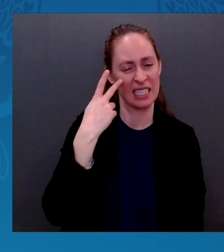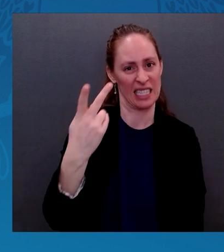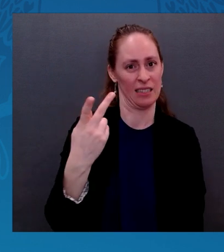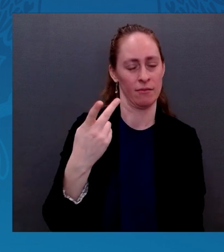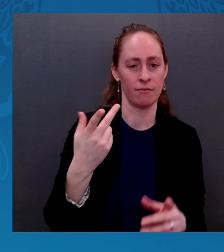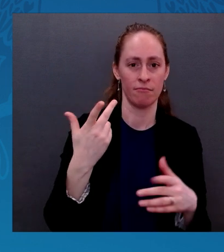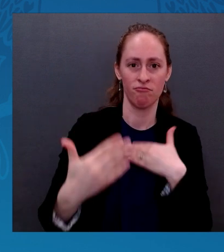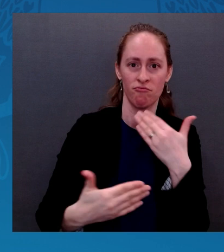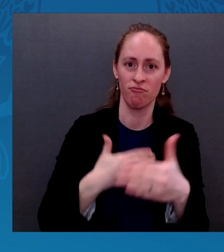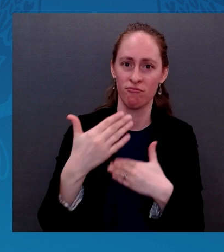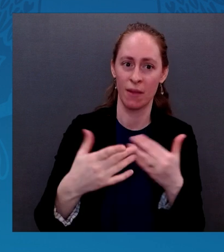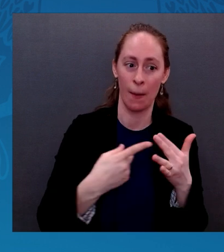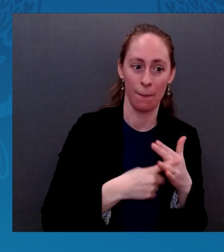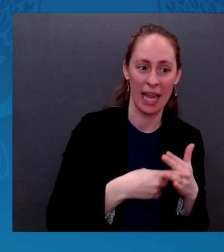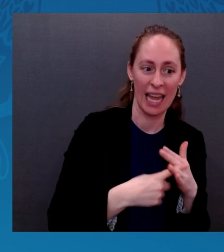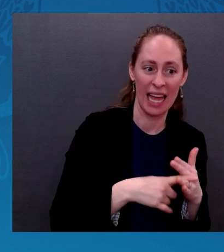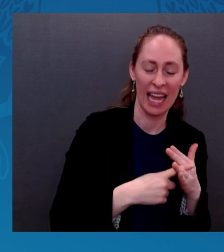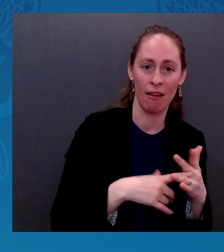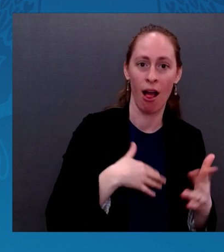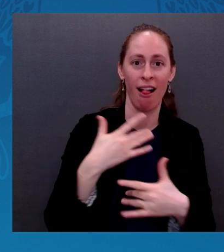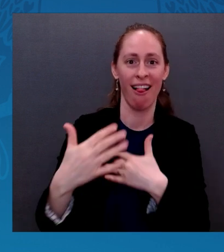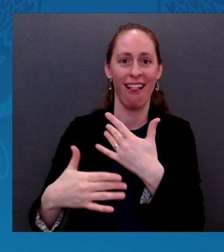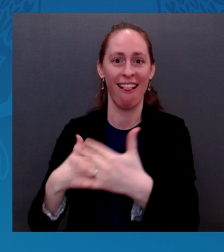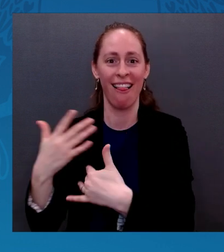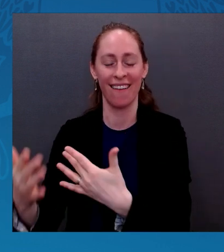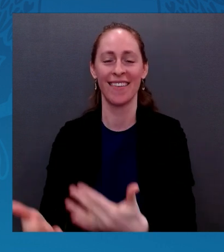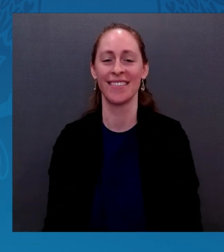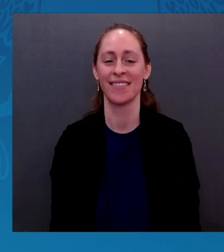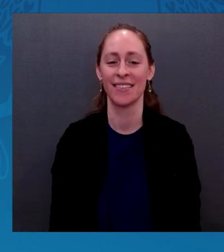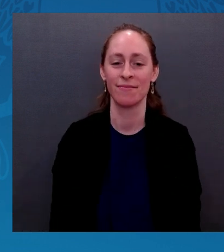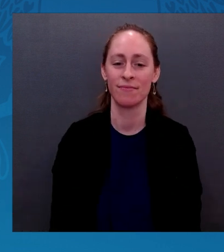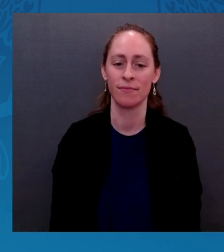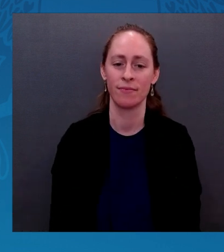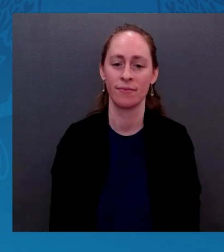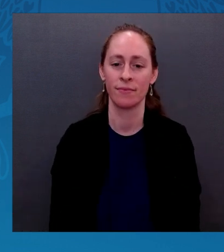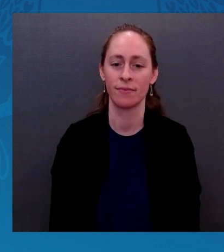which is a city program that the mayor has created.